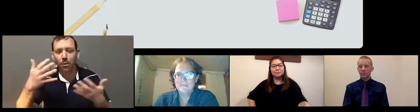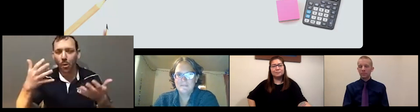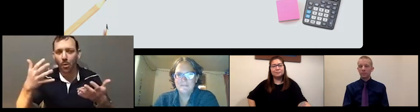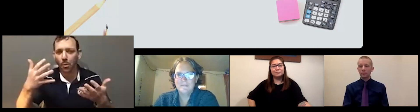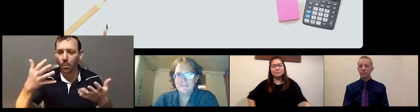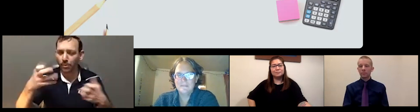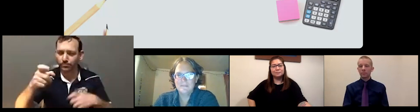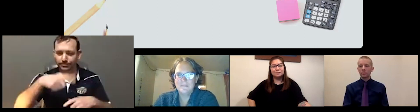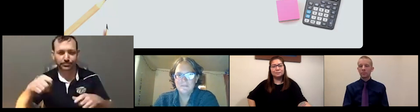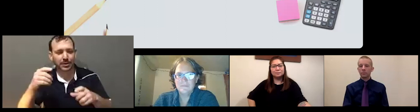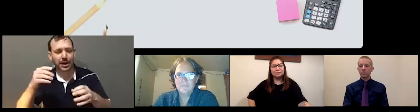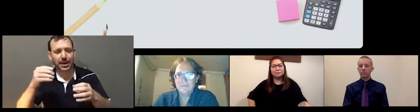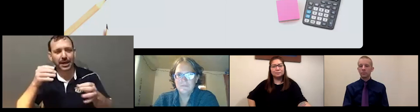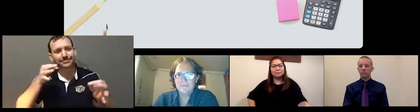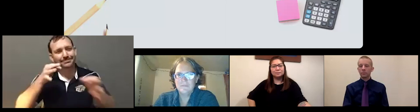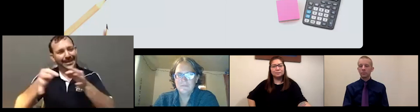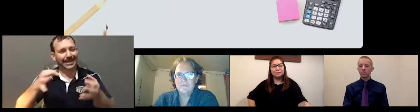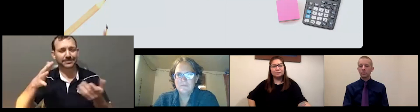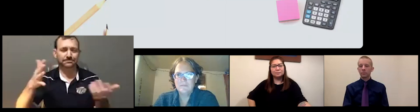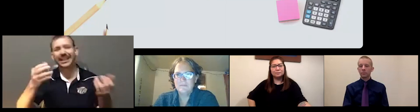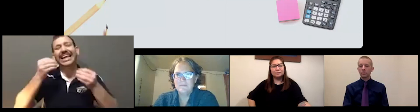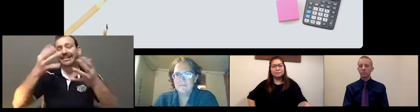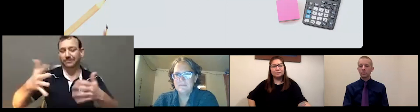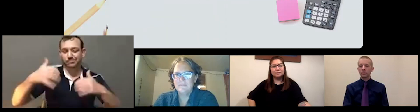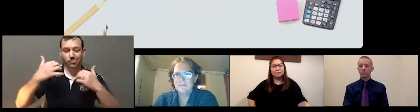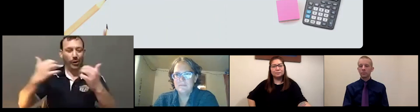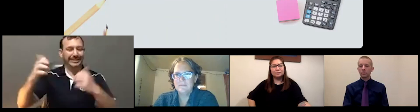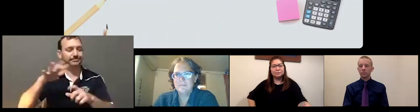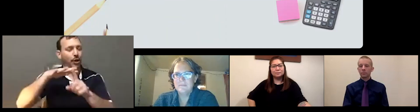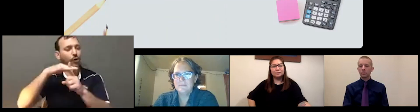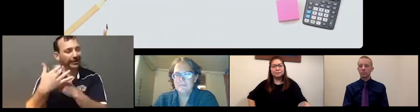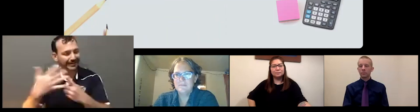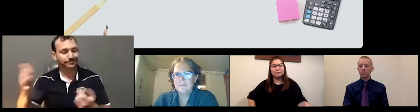I want you to give the audience more context, please.